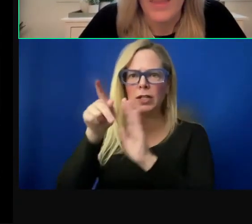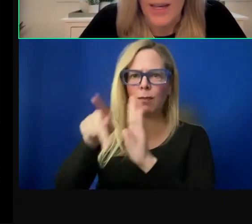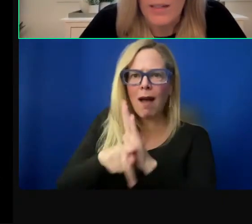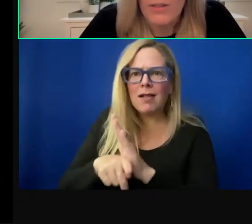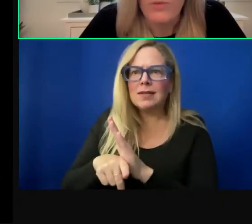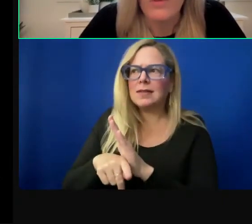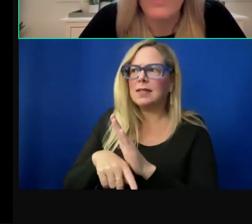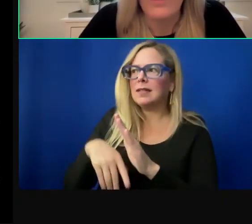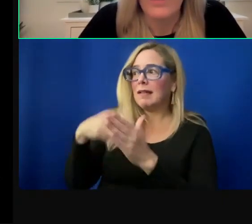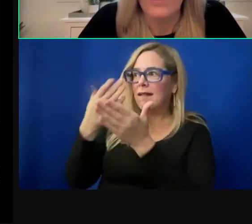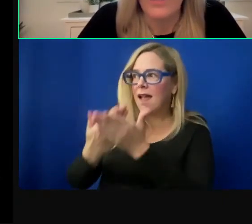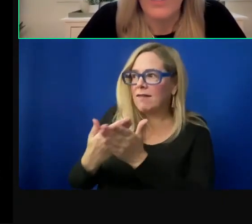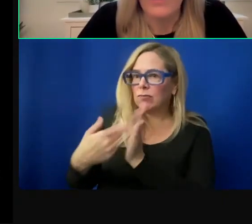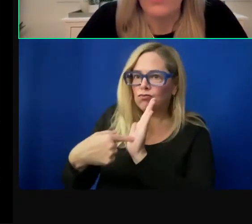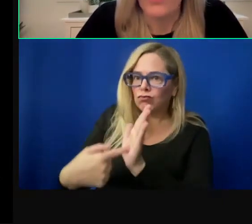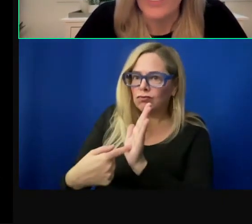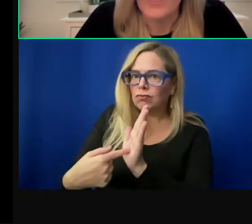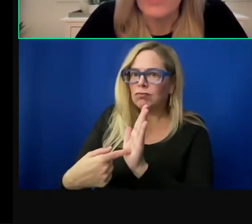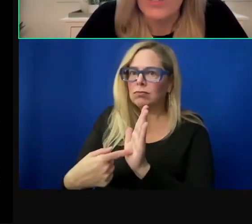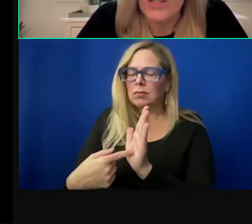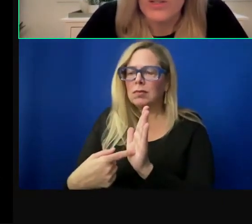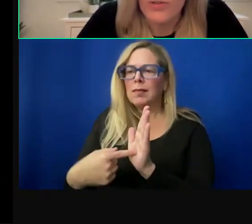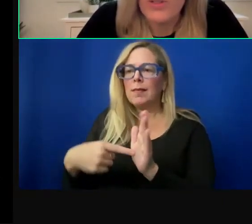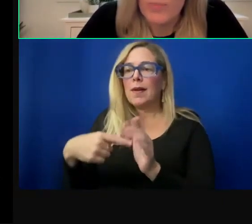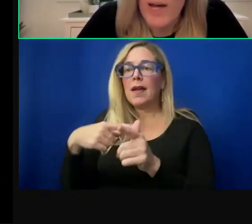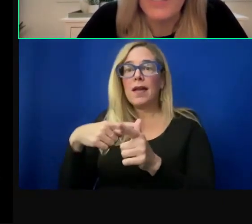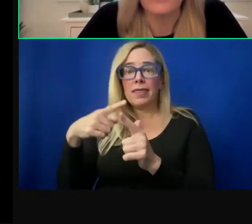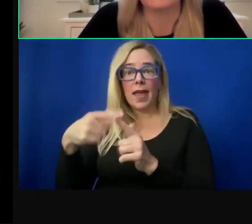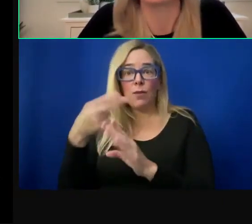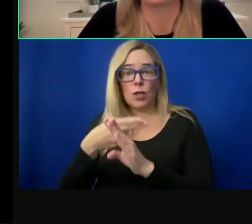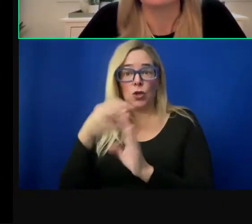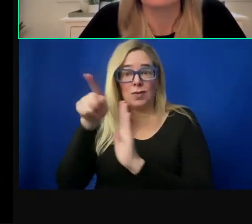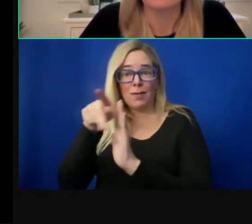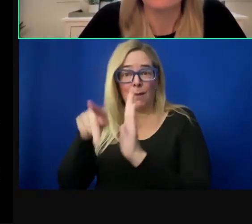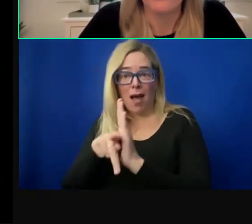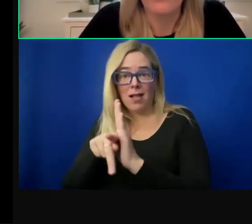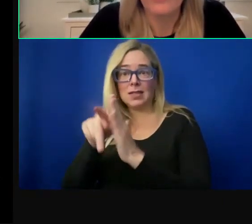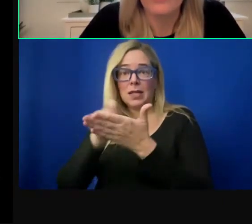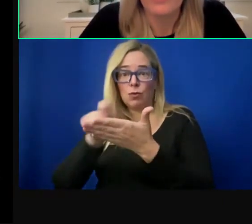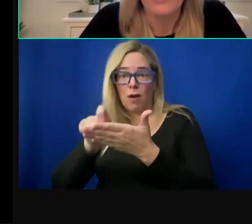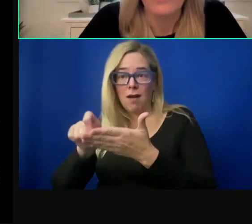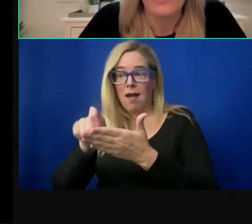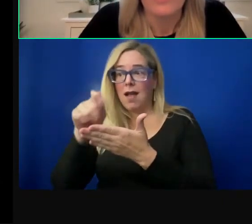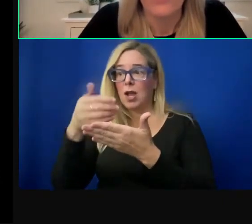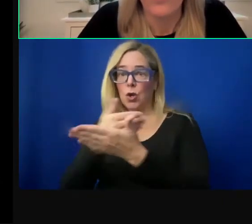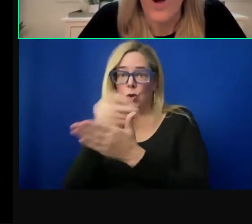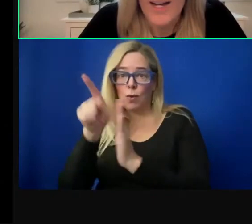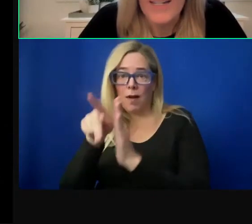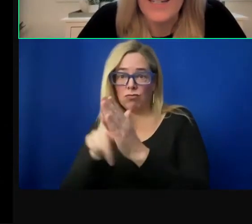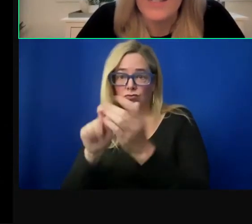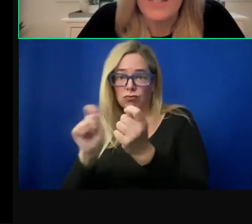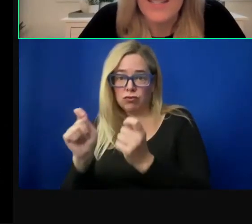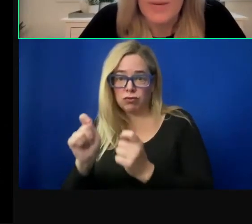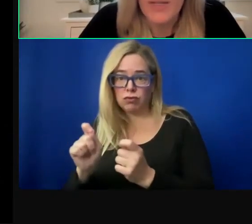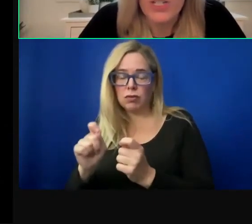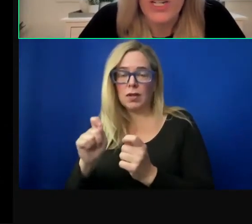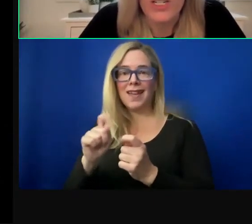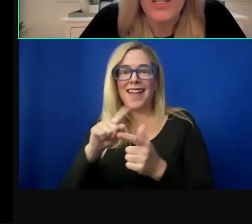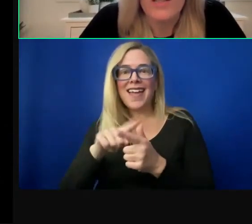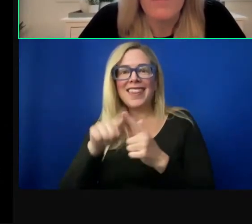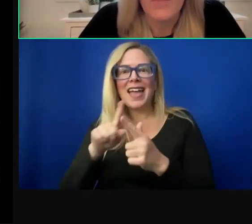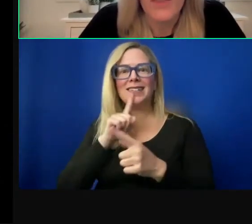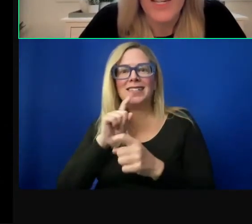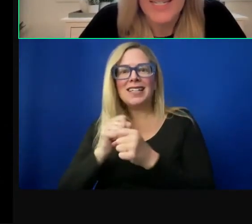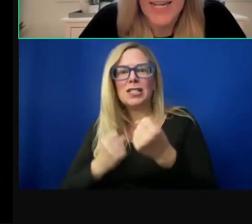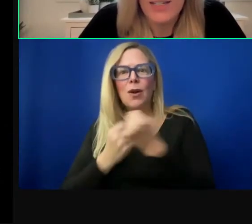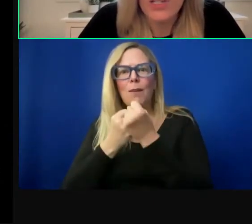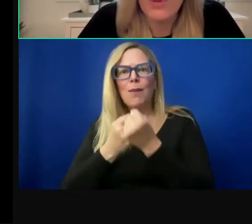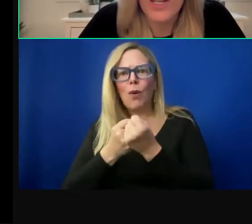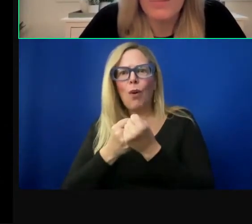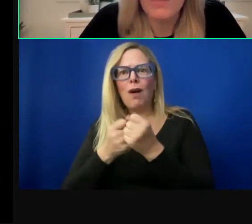And then we use those policy changes to support wide systemic changes that intend to